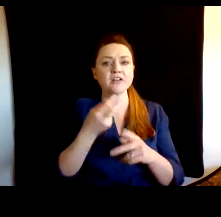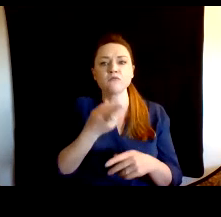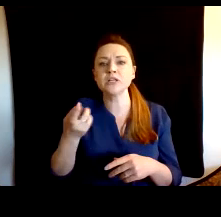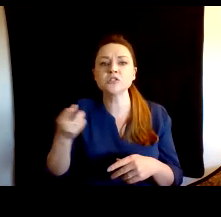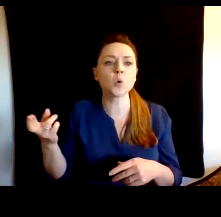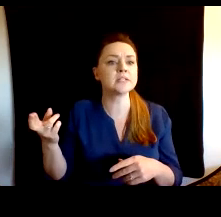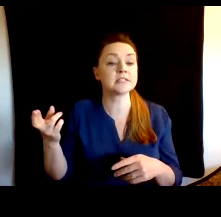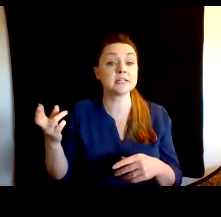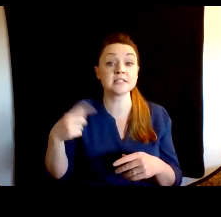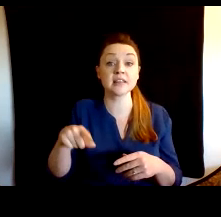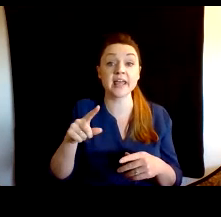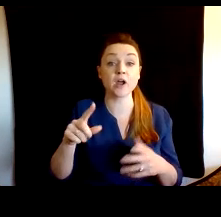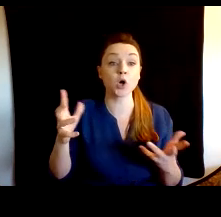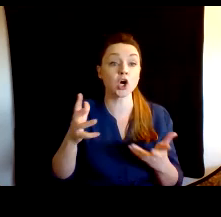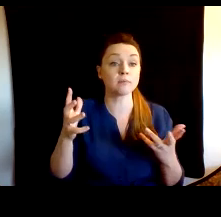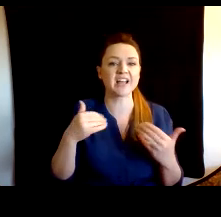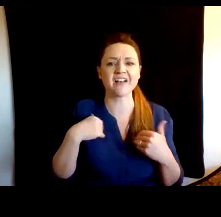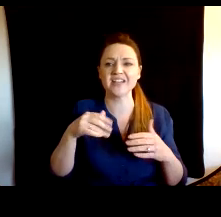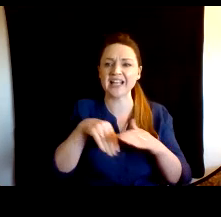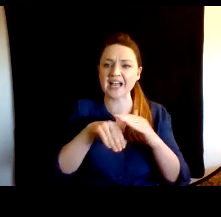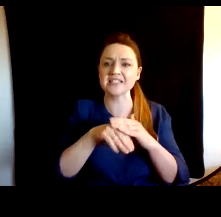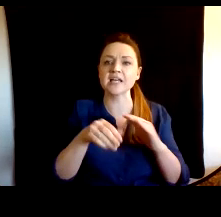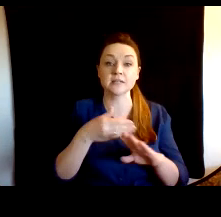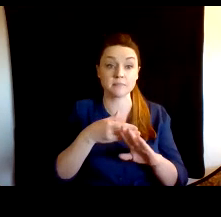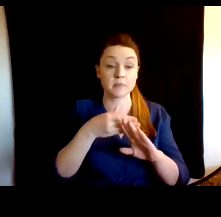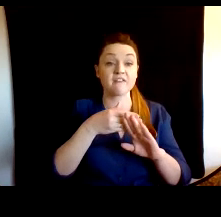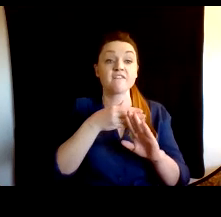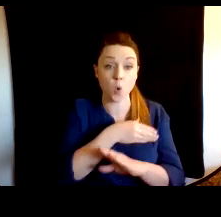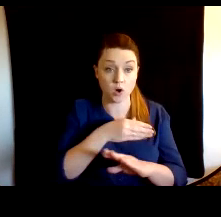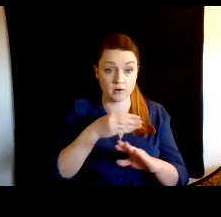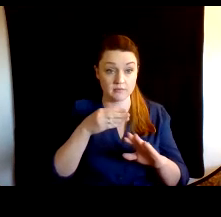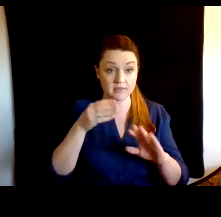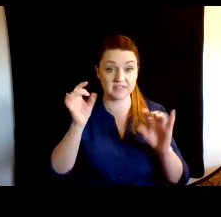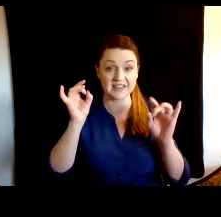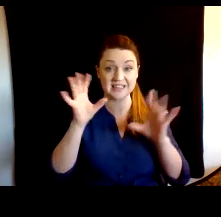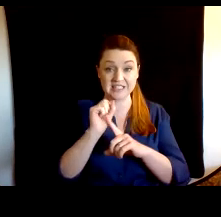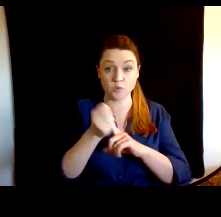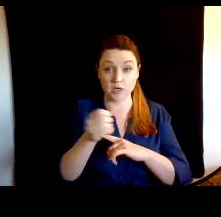that they were having access to prior to the disaster as well. So we wanna make sure even if they are displaced,